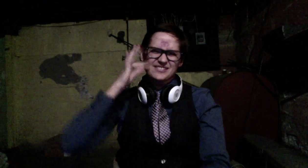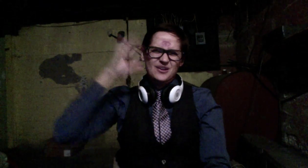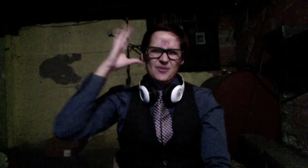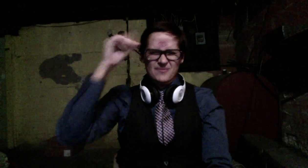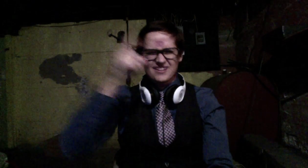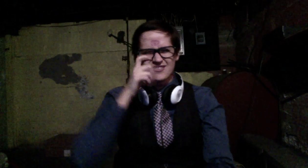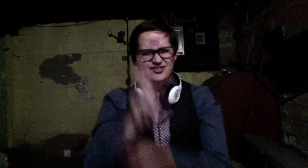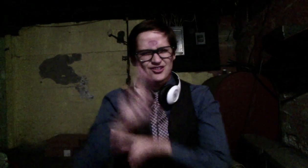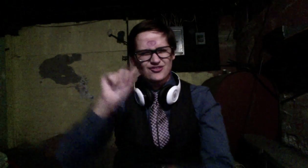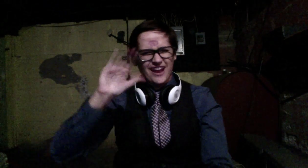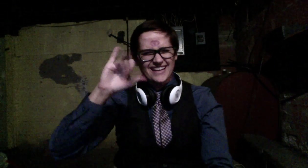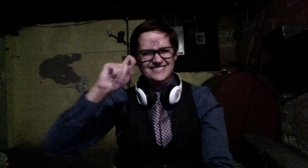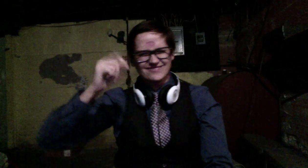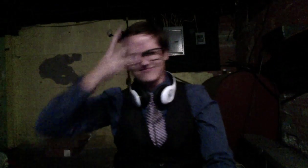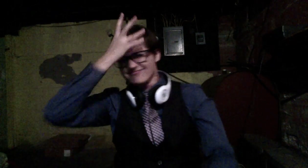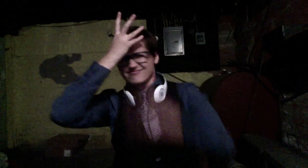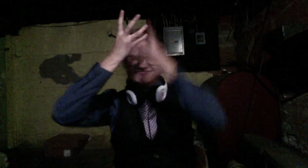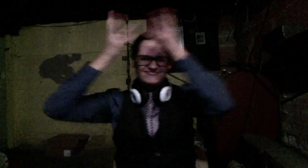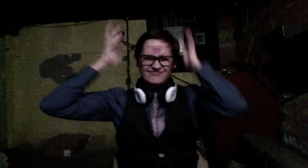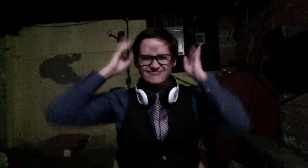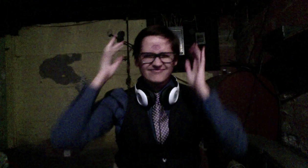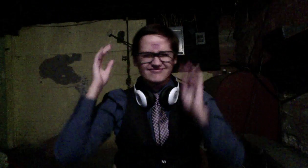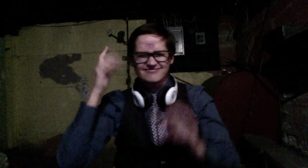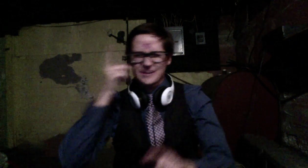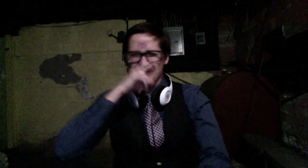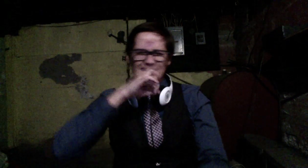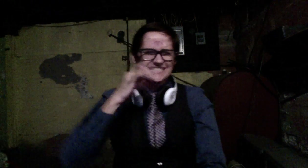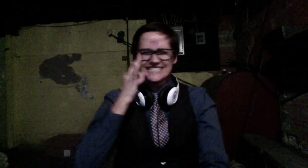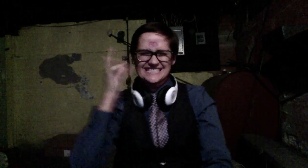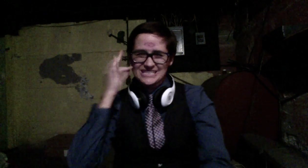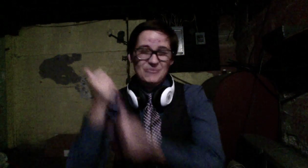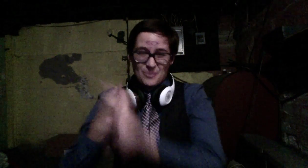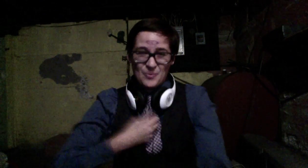INDIAN GUY WHO WEAR R-A-C-I-S-T HEADDRESS PRETEND INDIAN HIMSELF